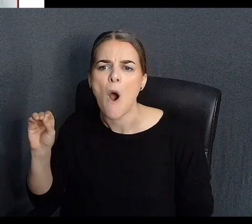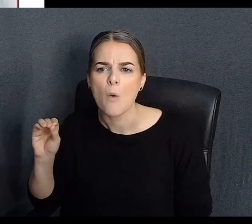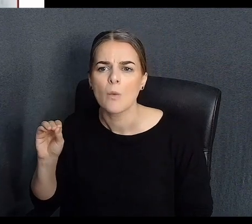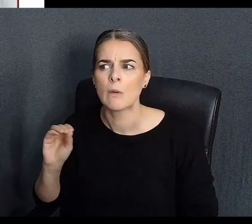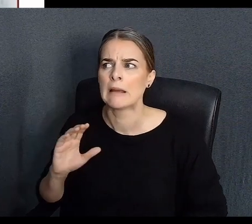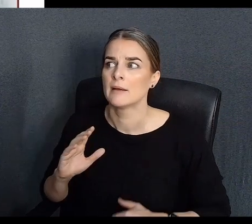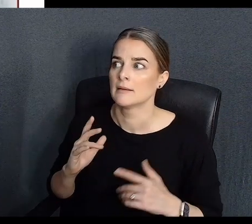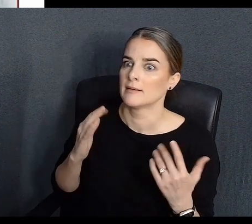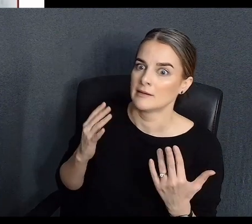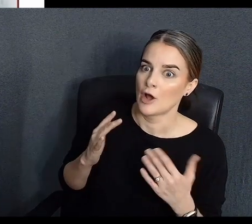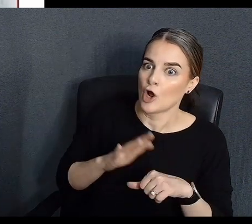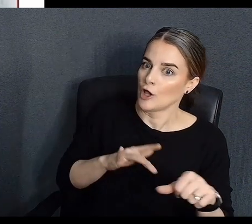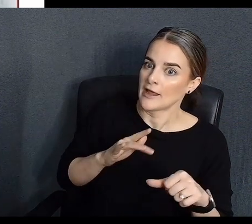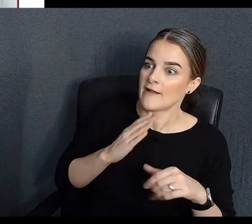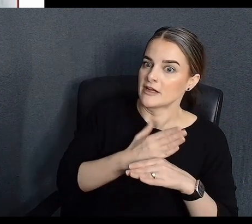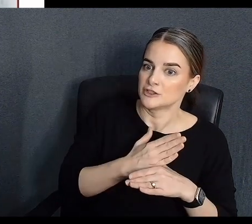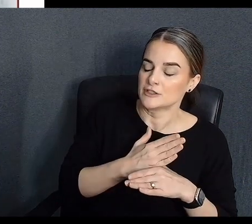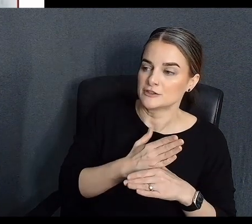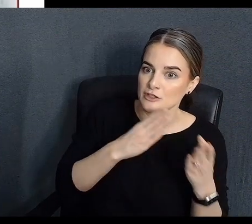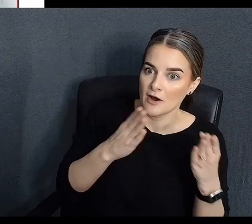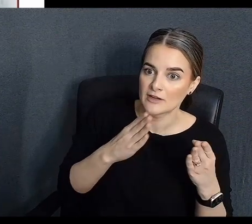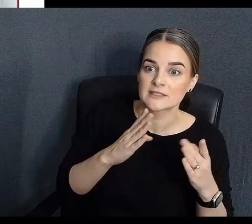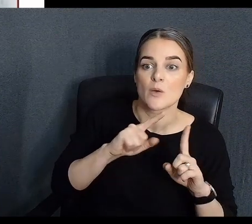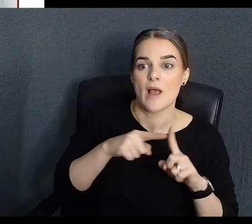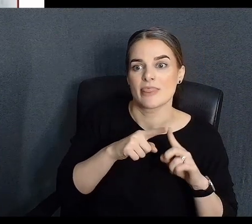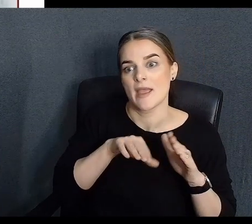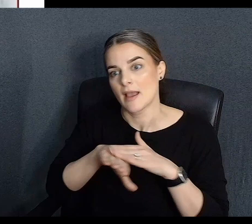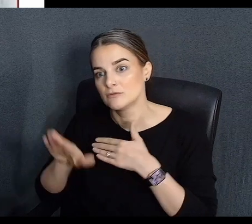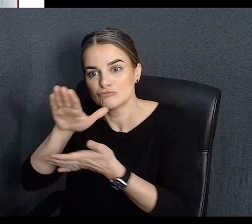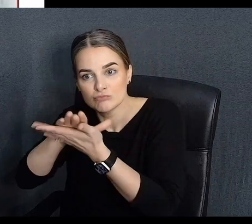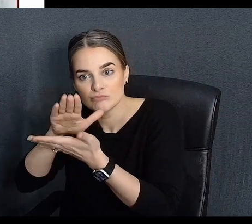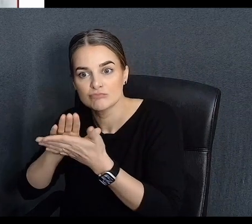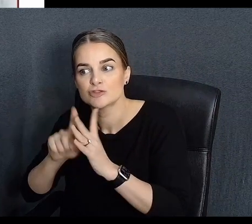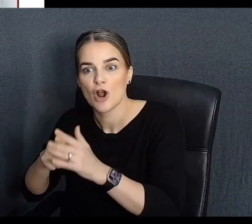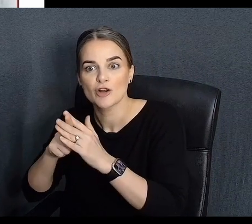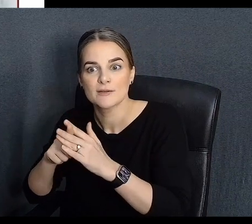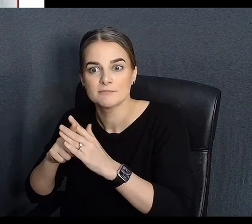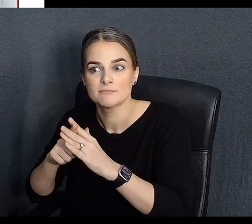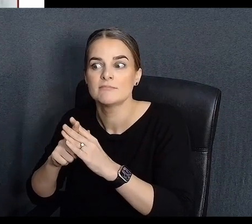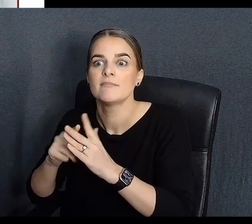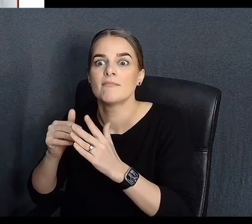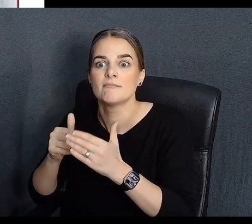and when they enter in and get their next stages of services, whatever those look like for the child.